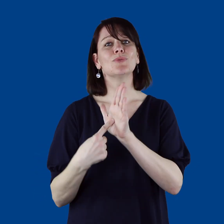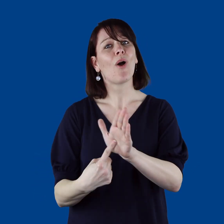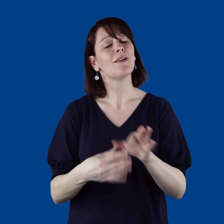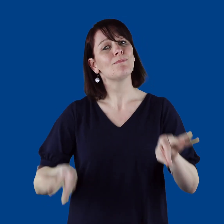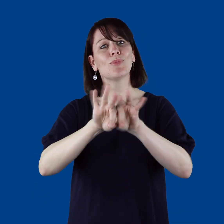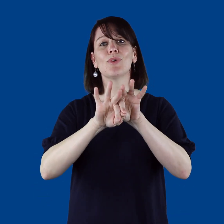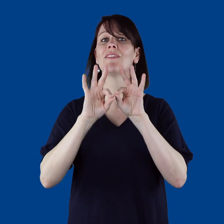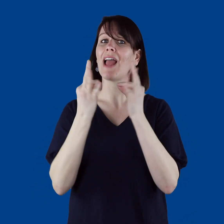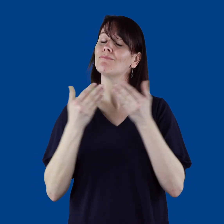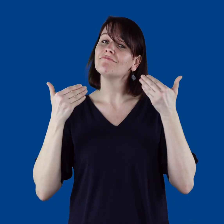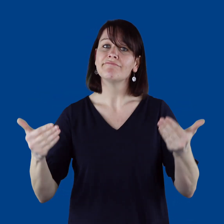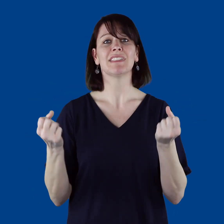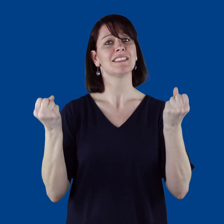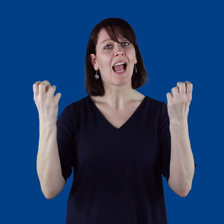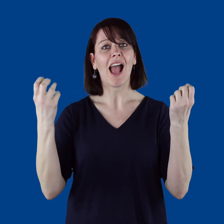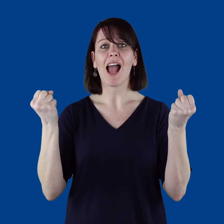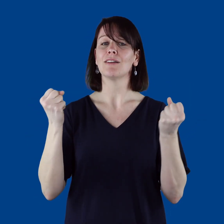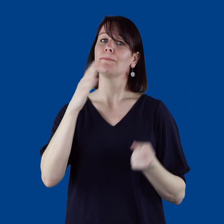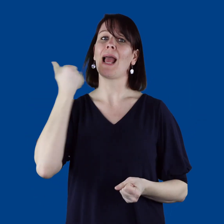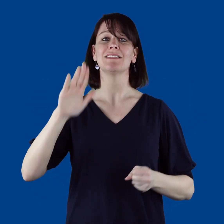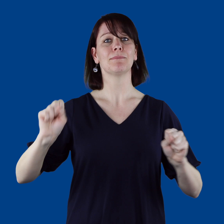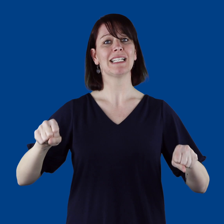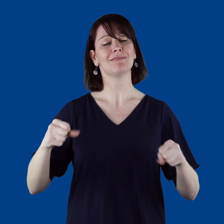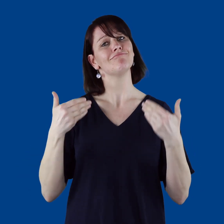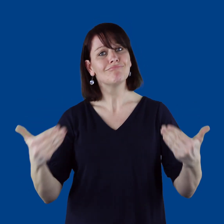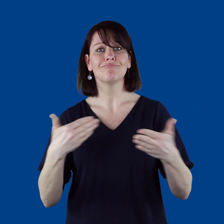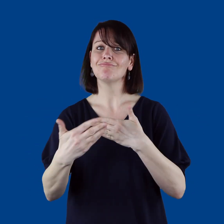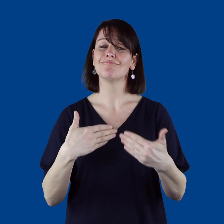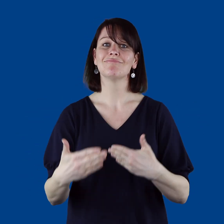Despite these feelings, research shows it's important for families to sign consistently and to